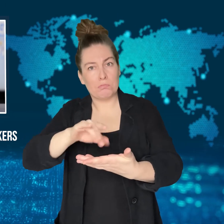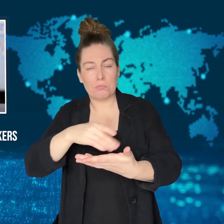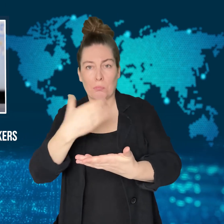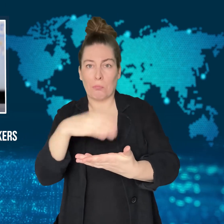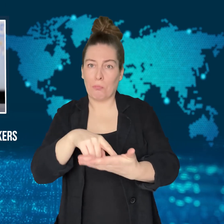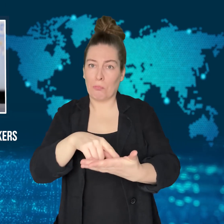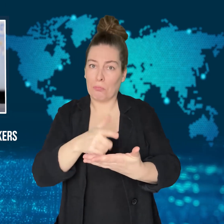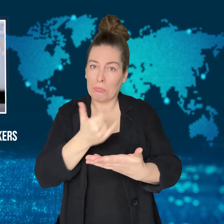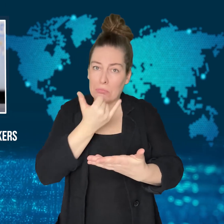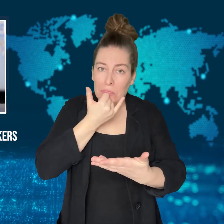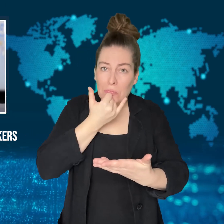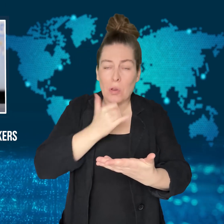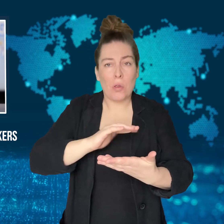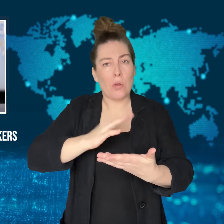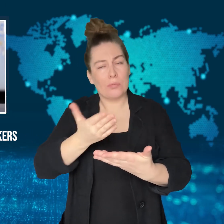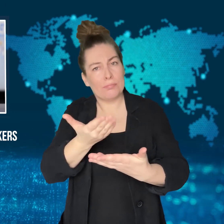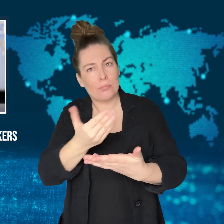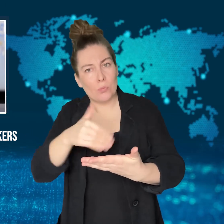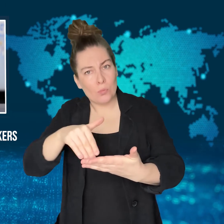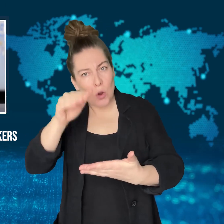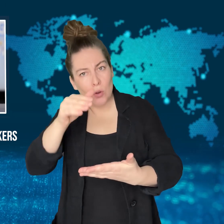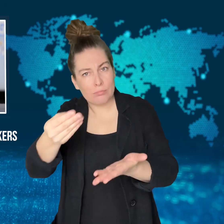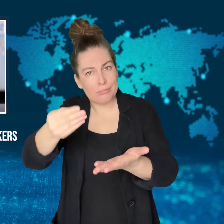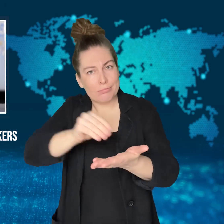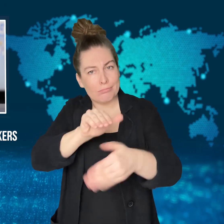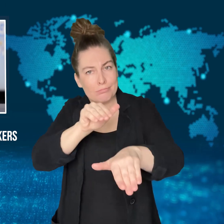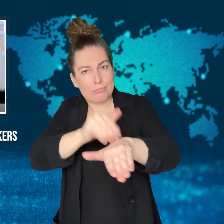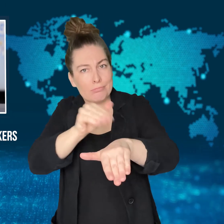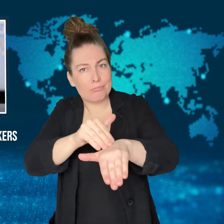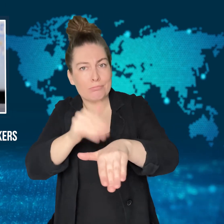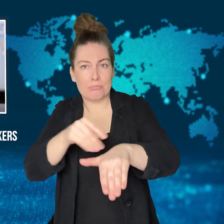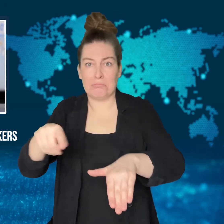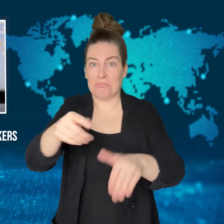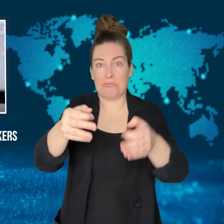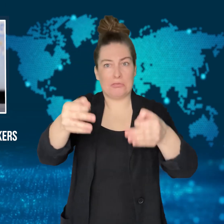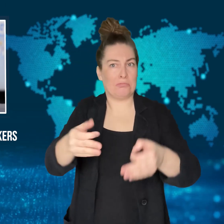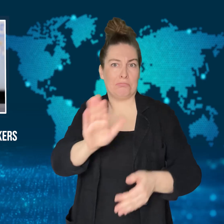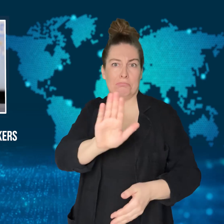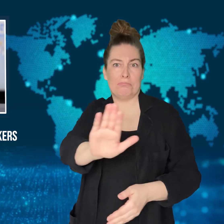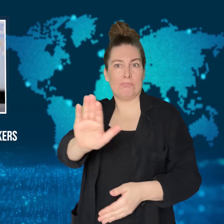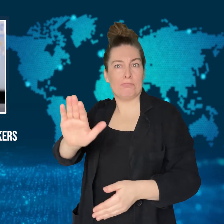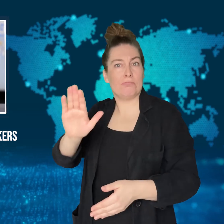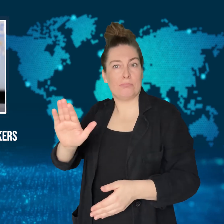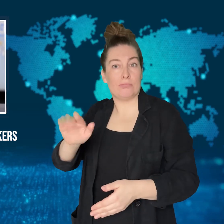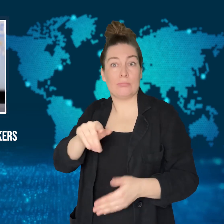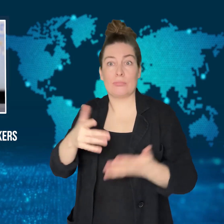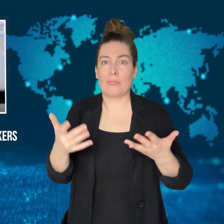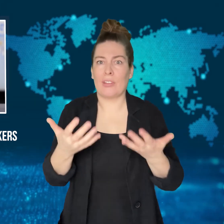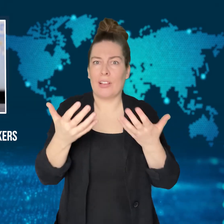deciding what is misleading or needs more context.